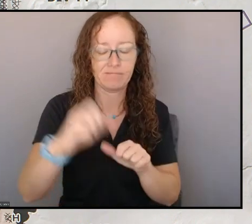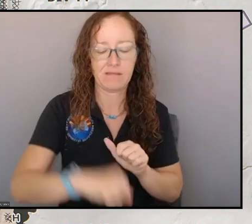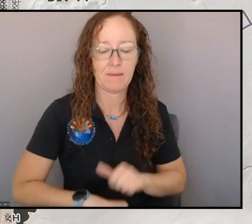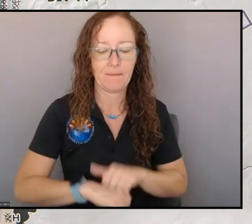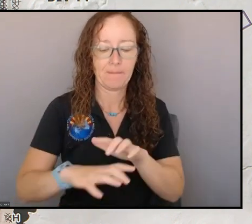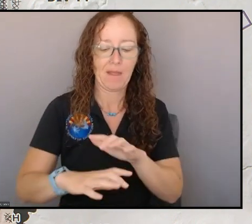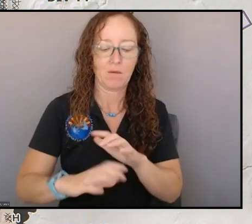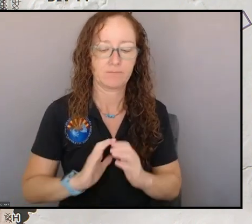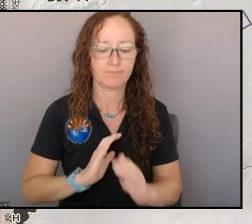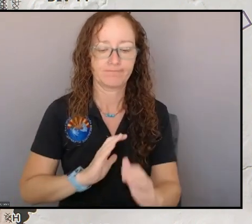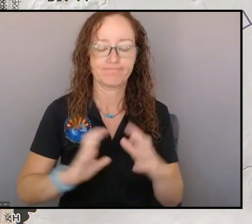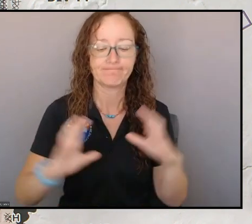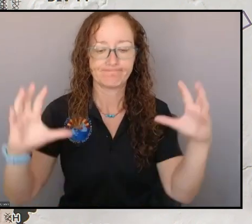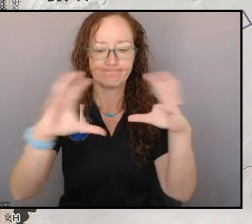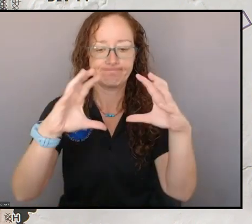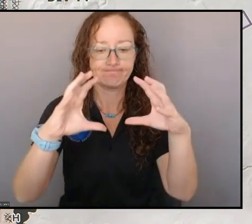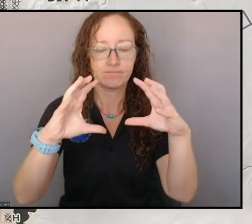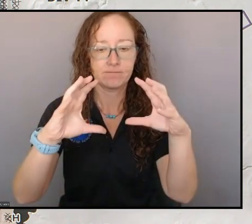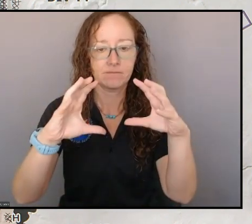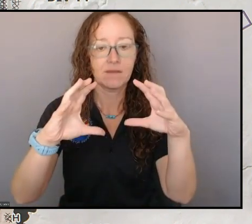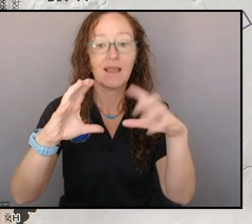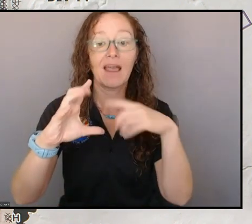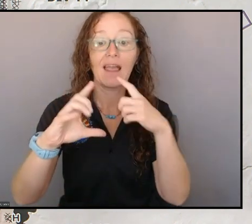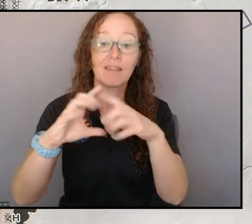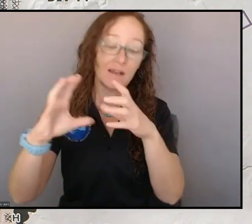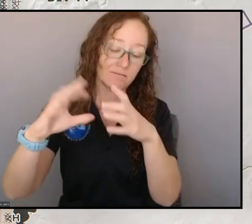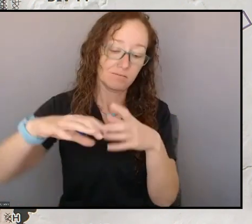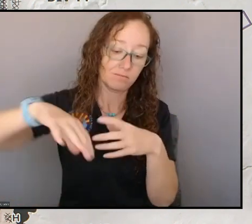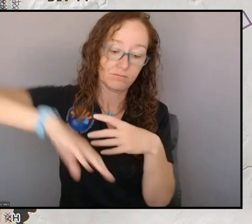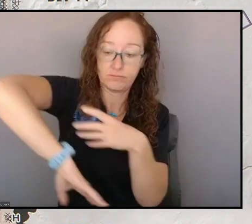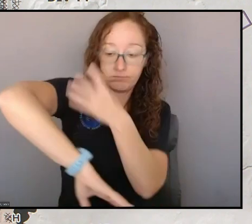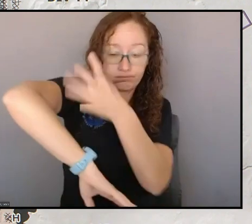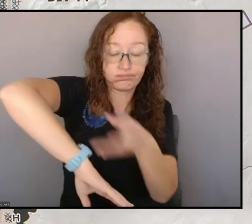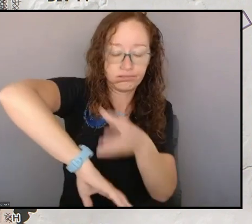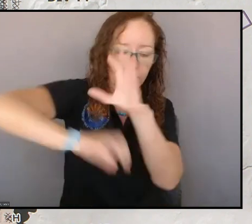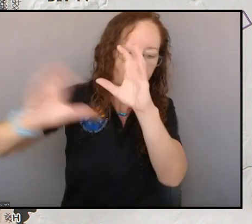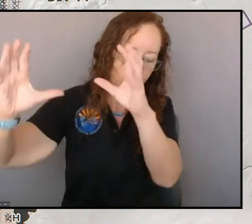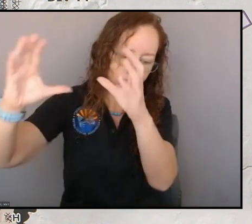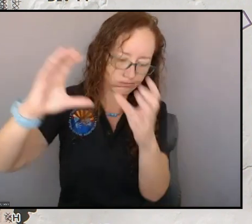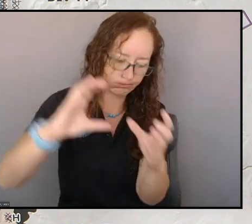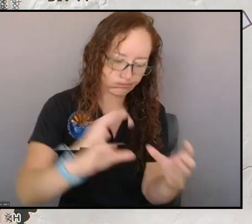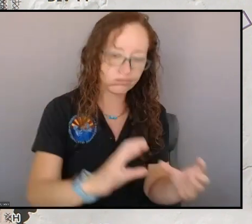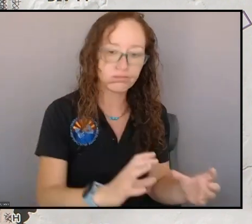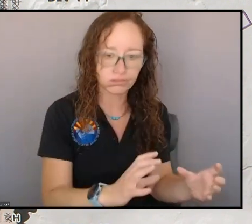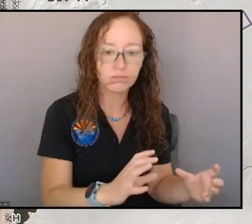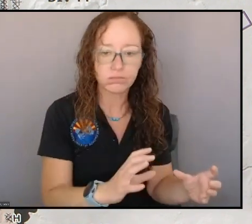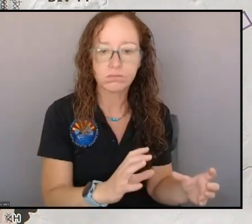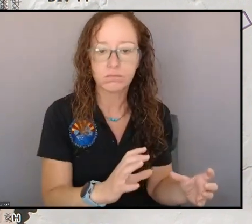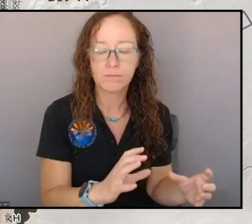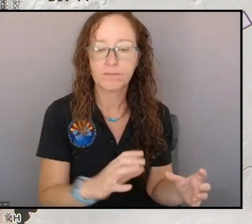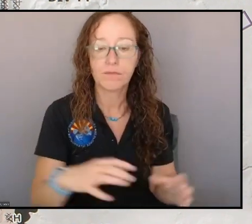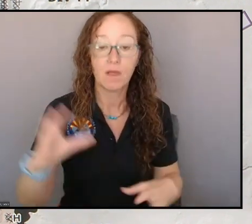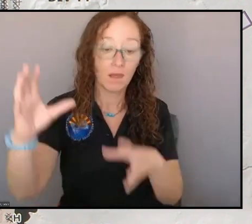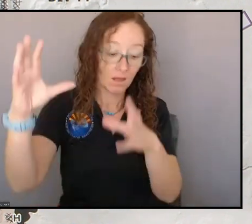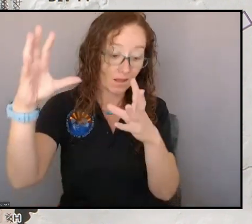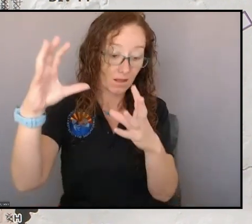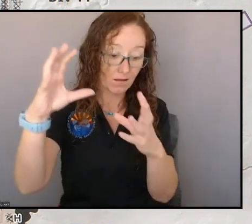those downslope winds, and as it descends towards the surface, it's getting into a different environment when it comes to